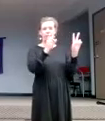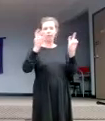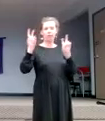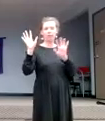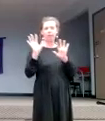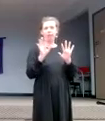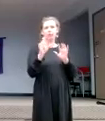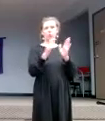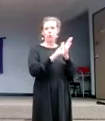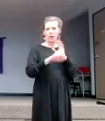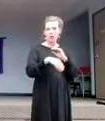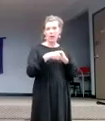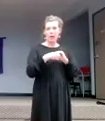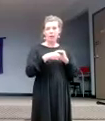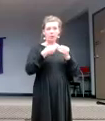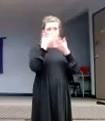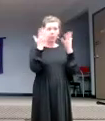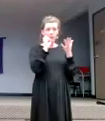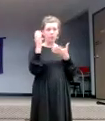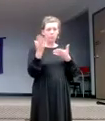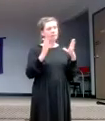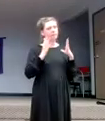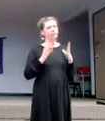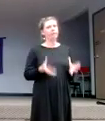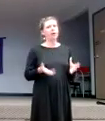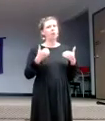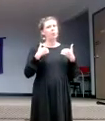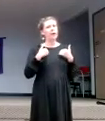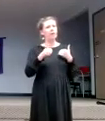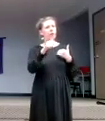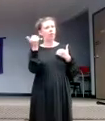needed to add. If you don't have that with you today, that's fine. We have blank forms and